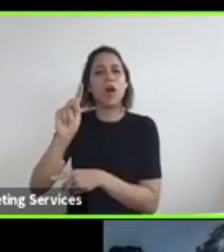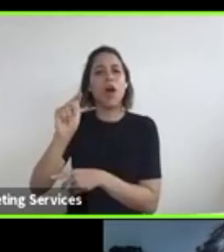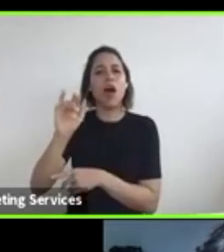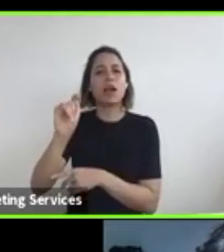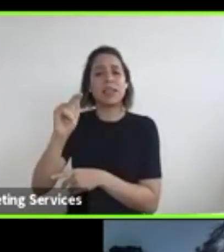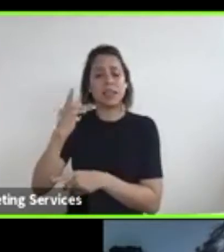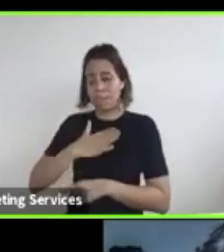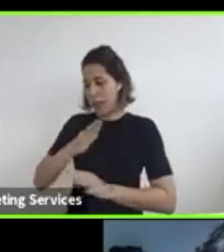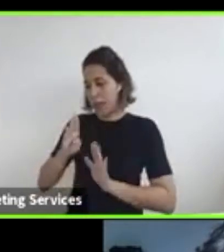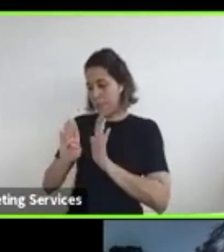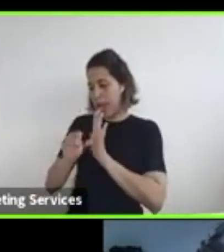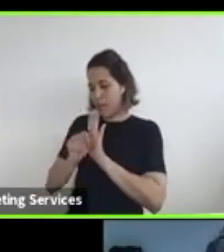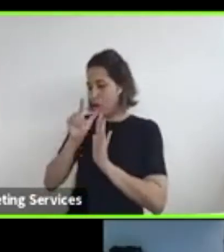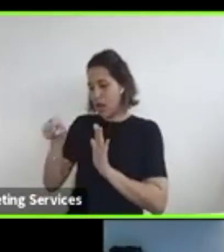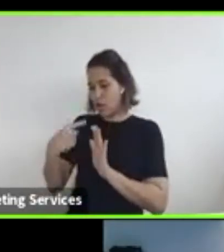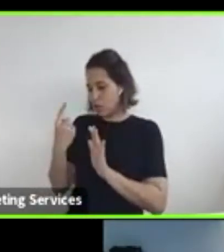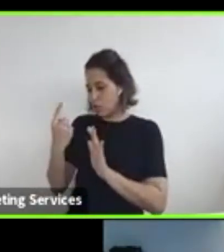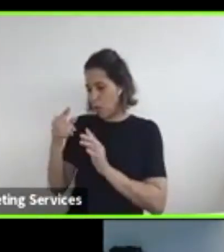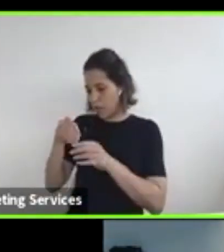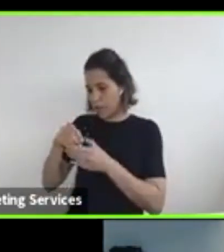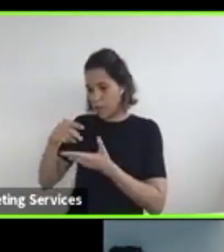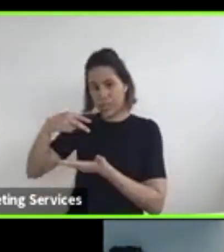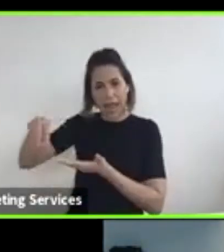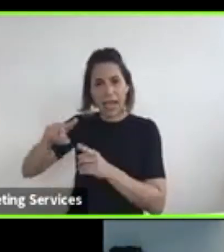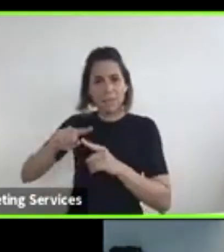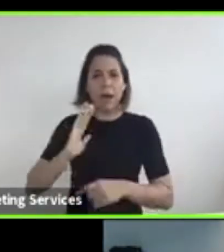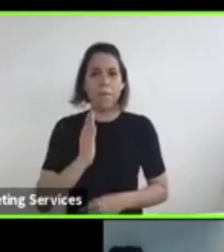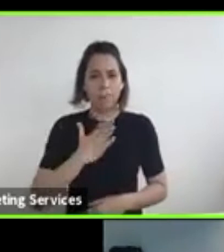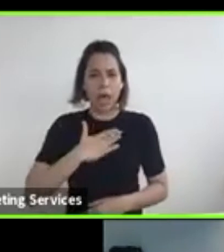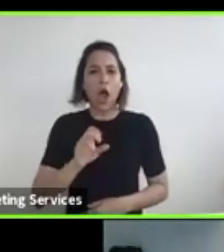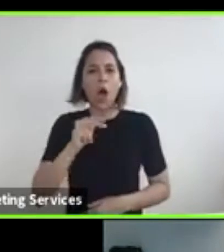OWN PHYSICAL MOVEMENT, AND ATTEMPTING TO FIND WAYS TO ENGAGE,